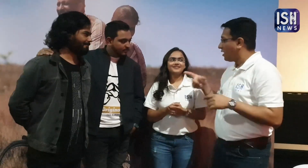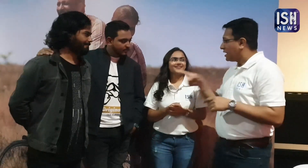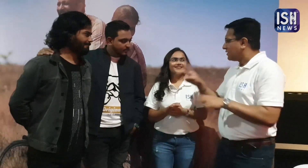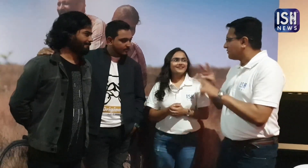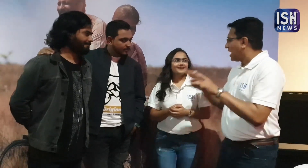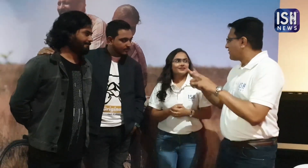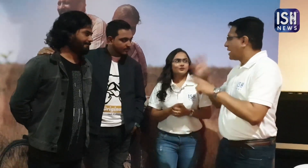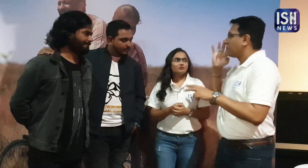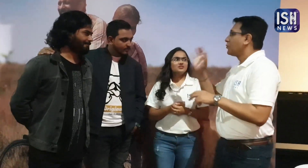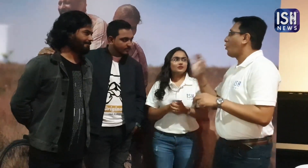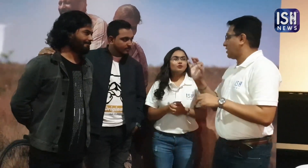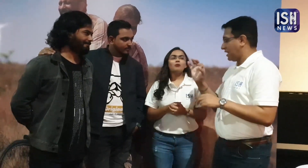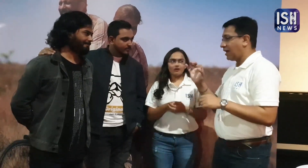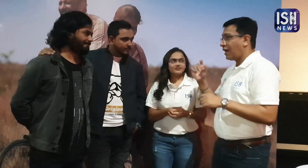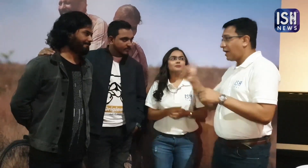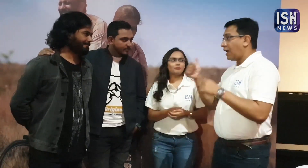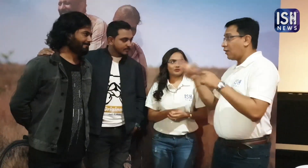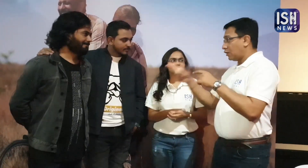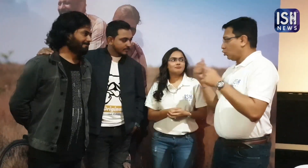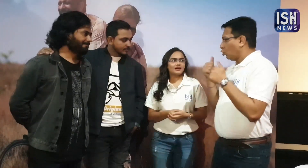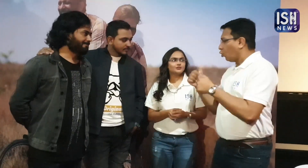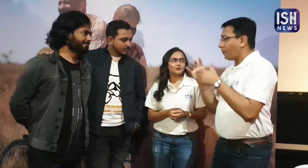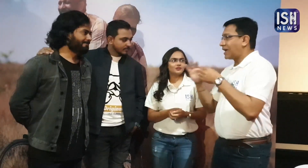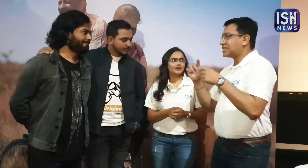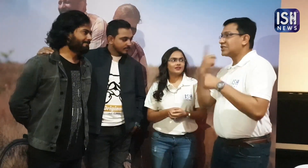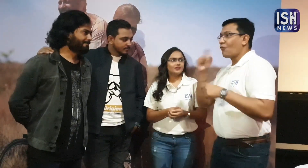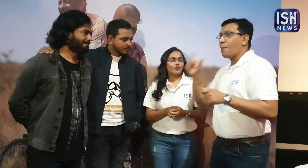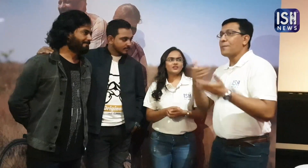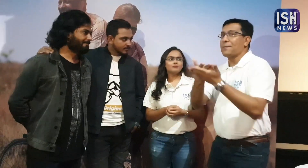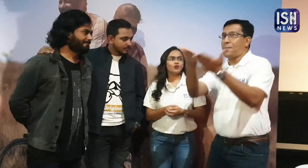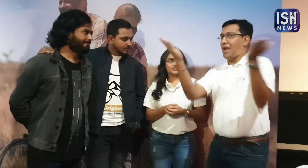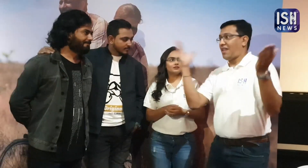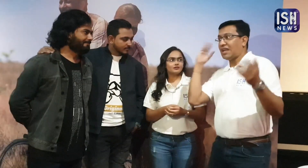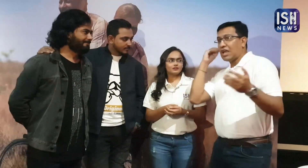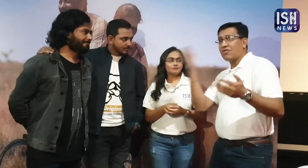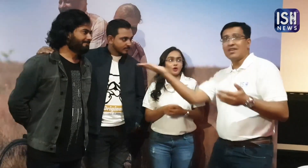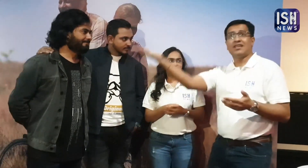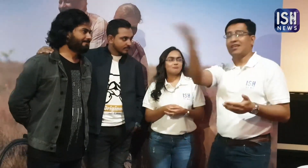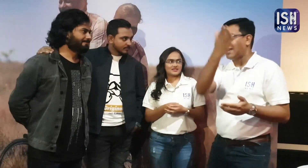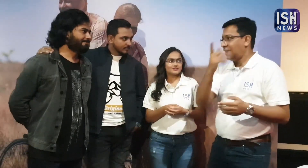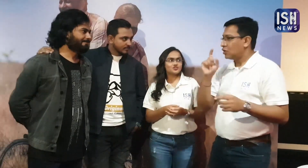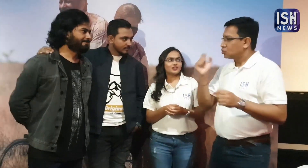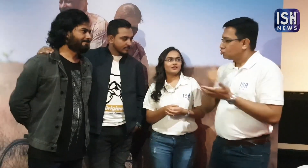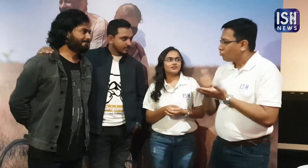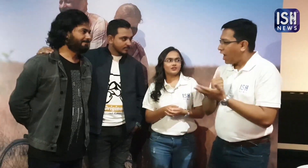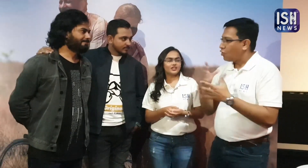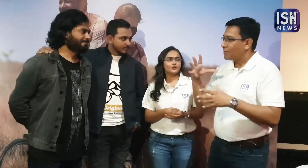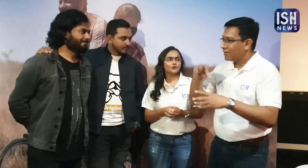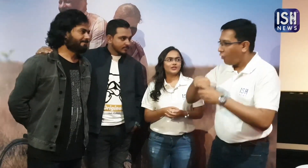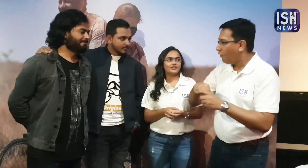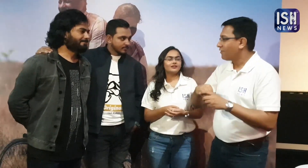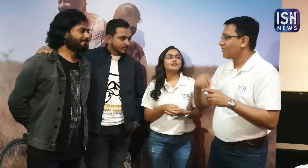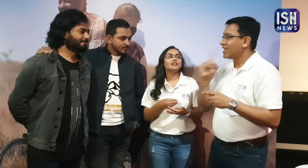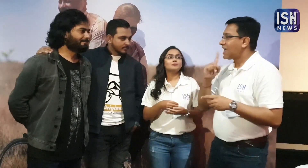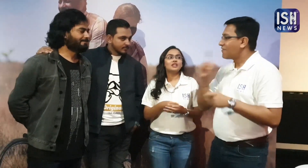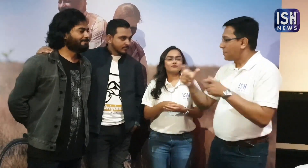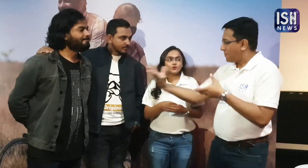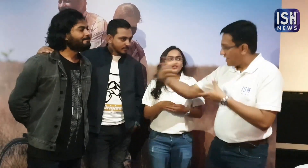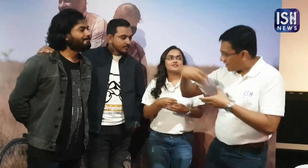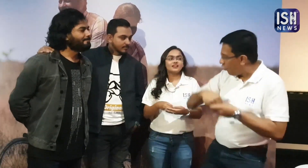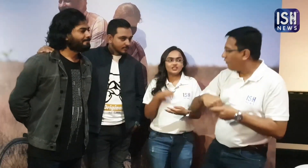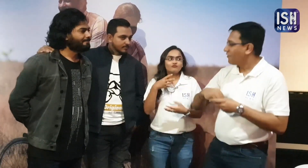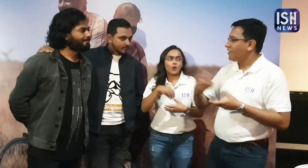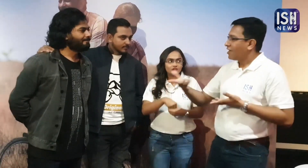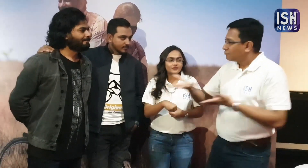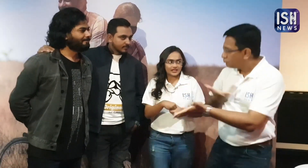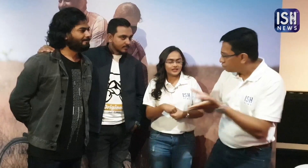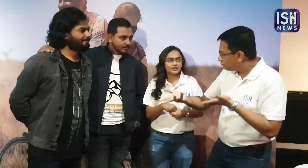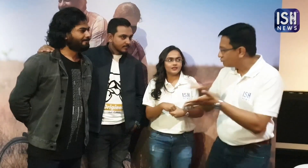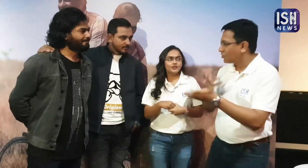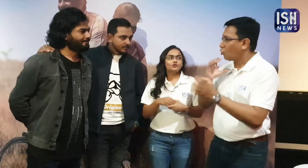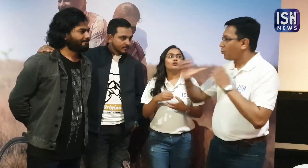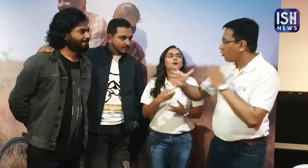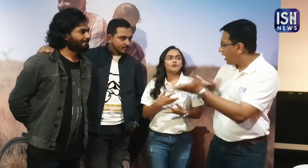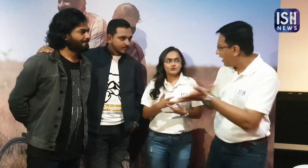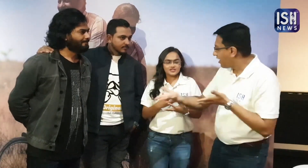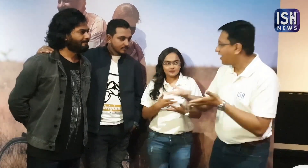This is very important and it is a good message for the hearing, that if they are more involved with Deaf they can communicate easily.